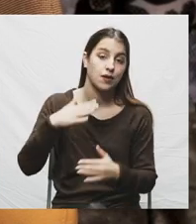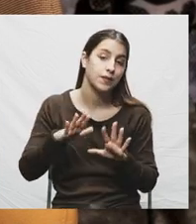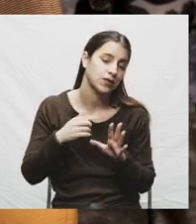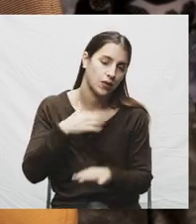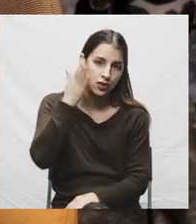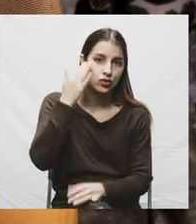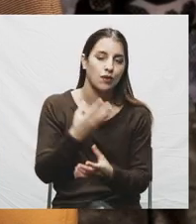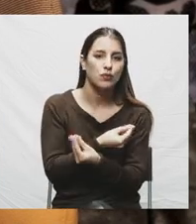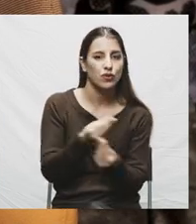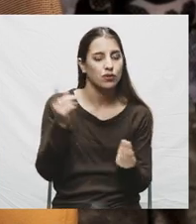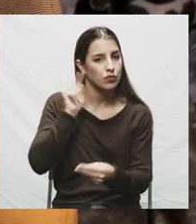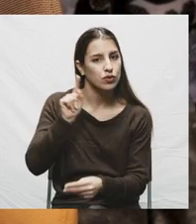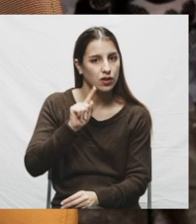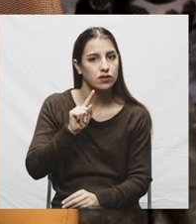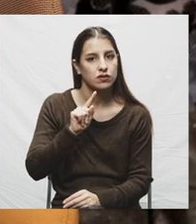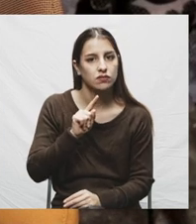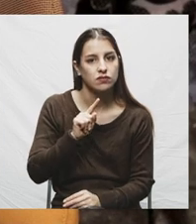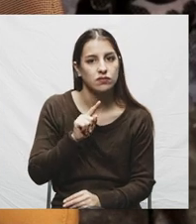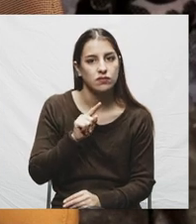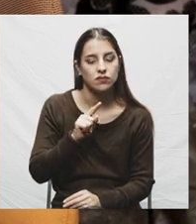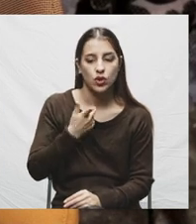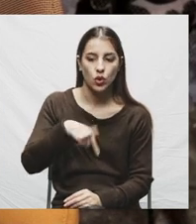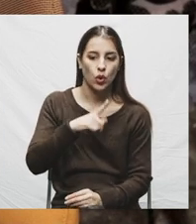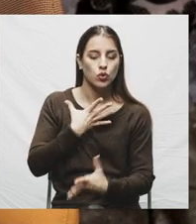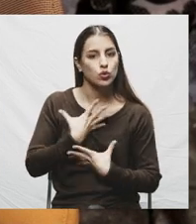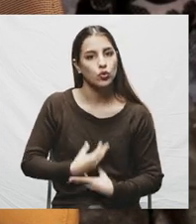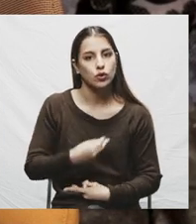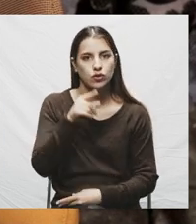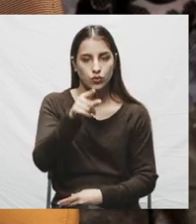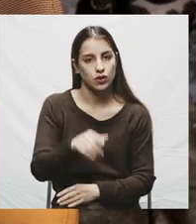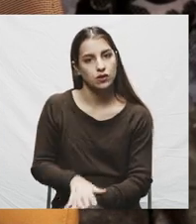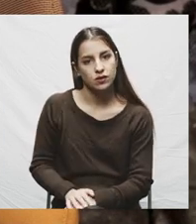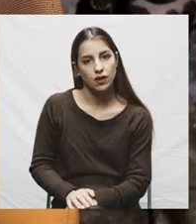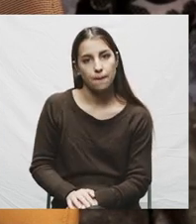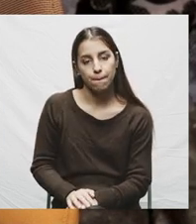but I think it’s very important, even in the beginnings, to feel that enjoyment over things,